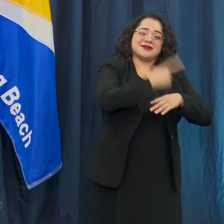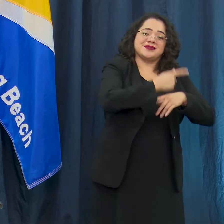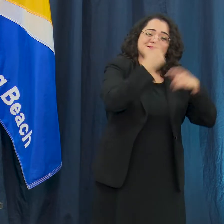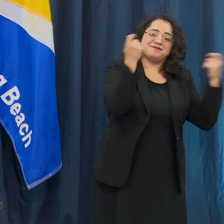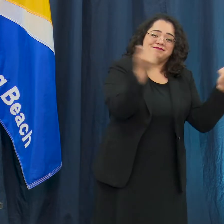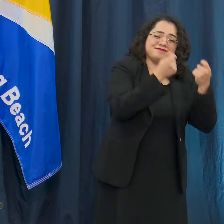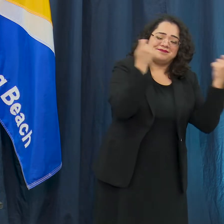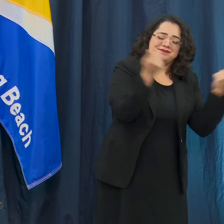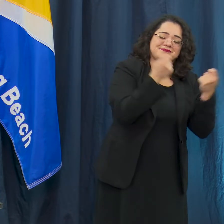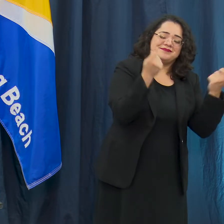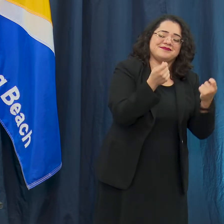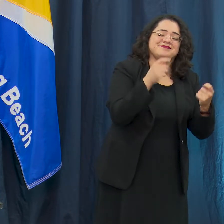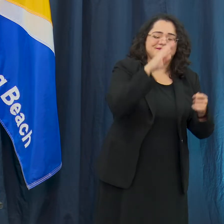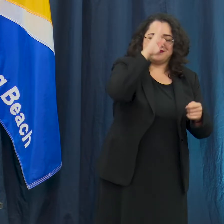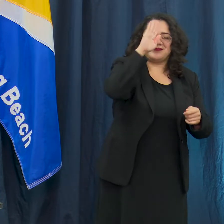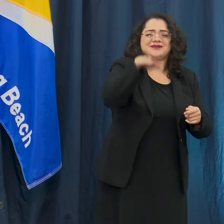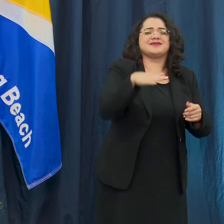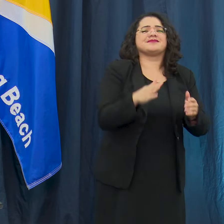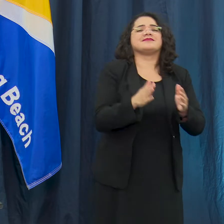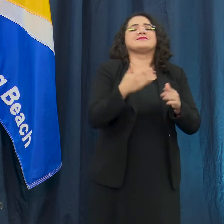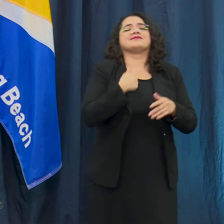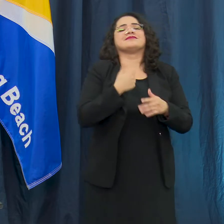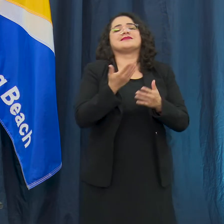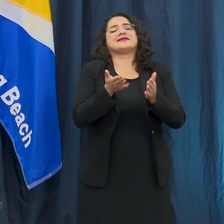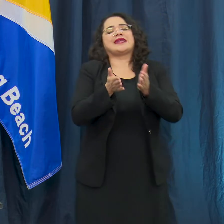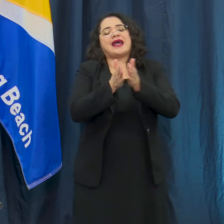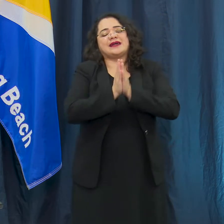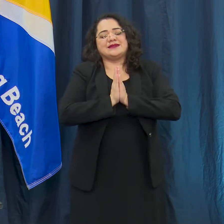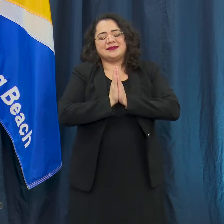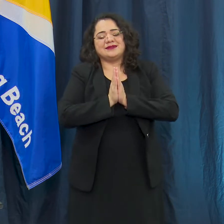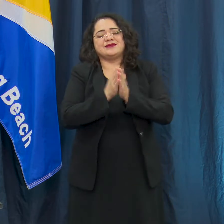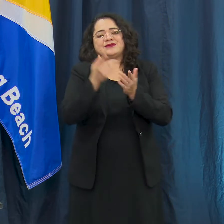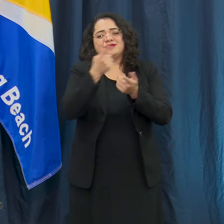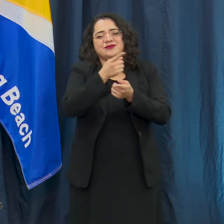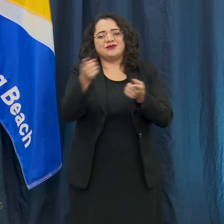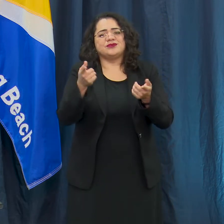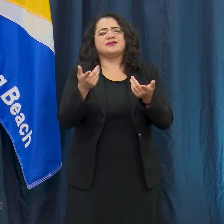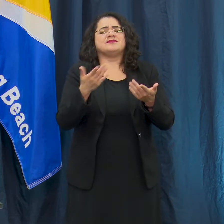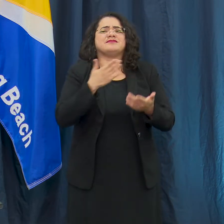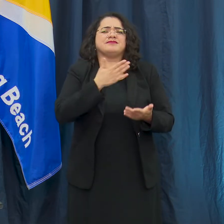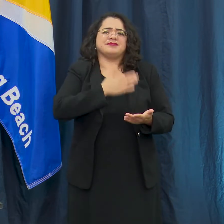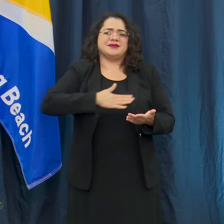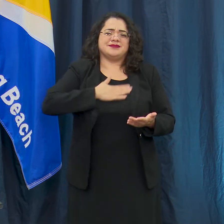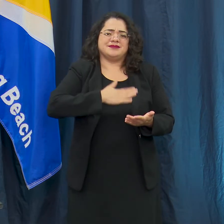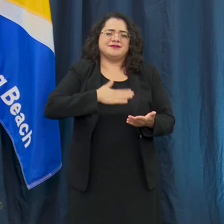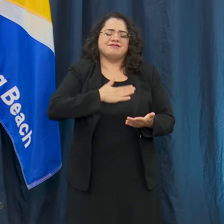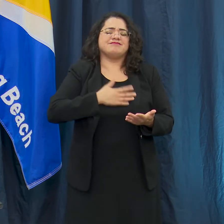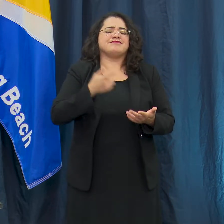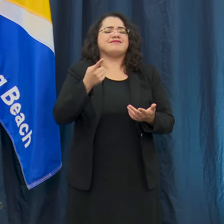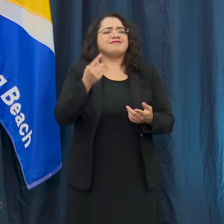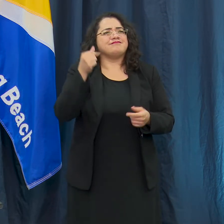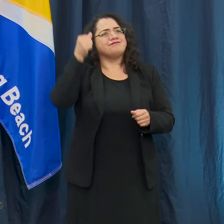remember that particularly our older parents, grandparents, we